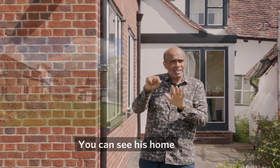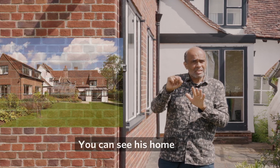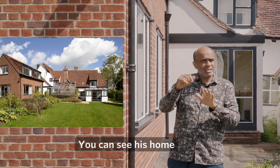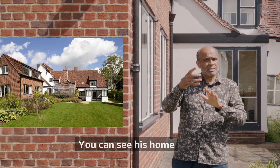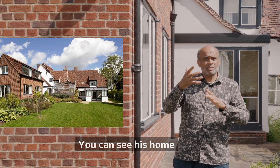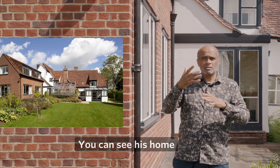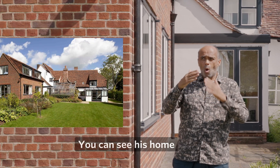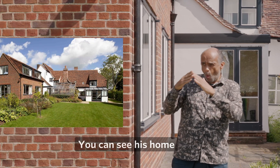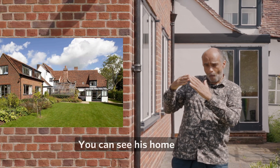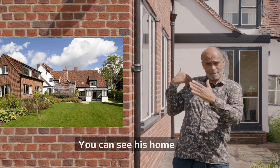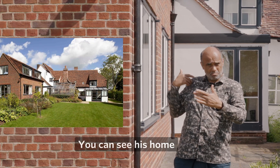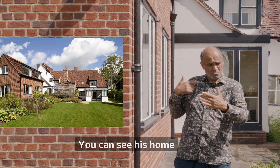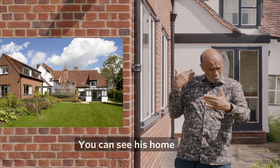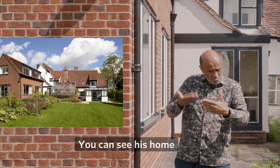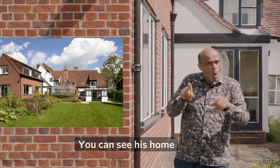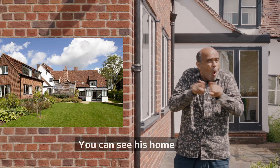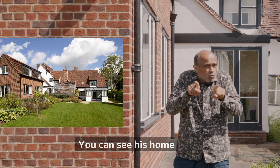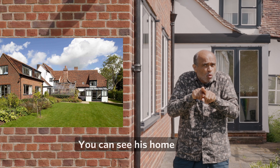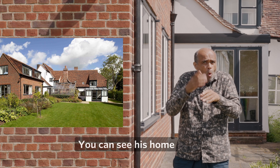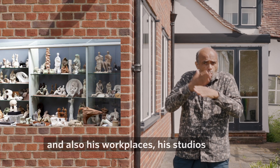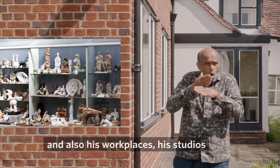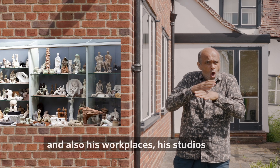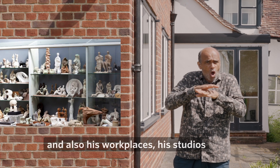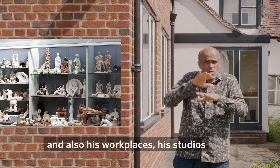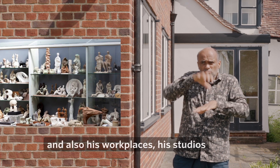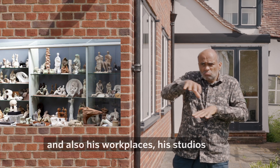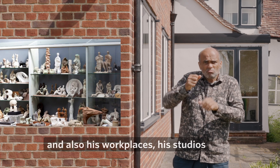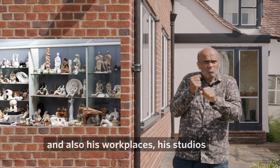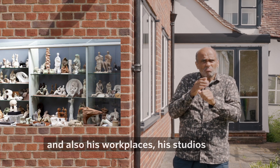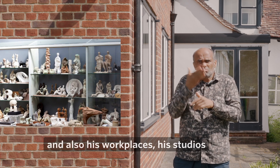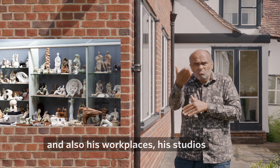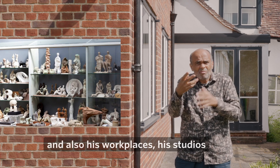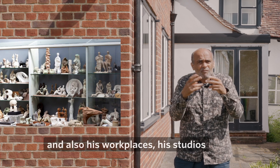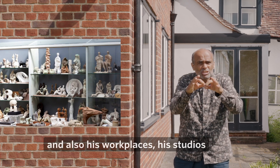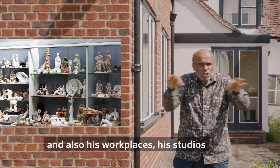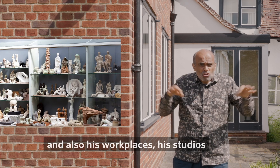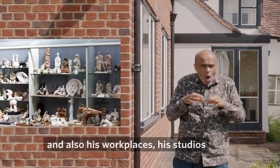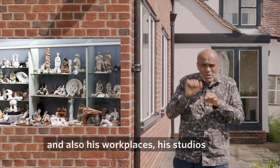You can see his home and also his workplaces, his studios